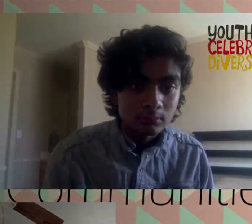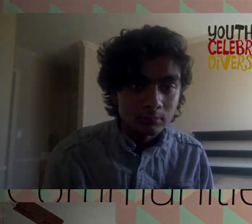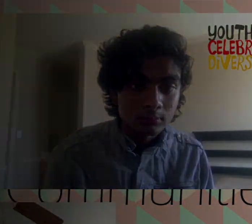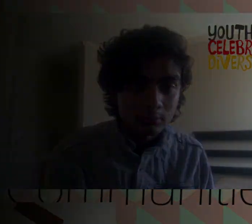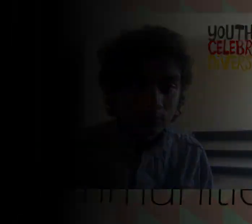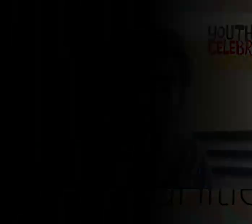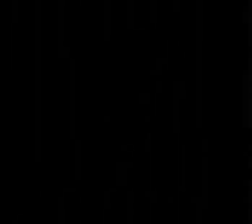you